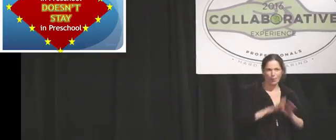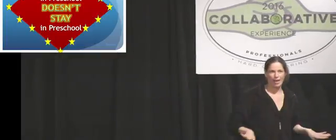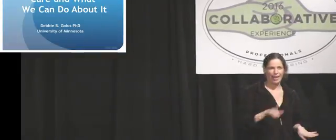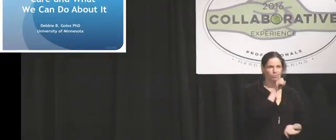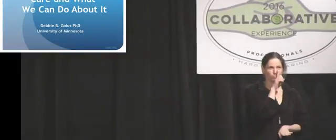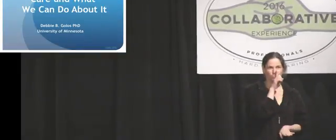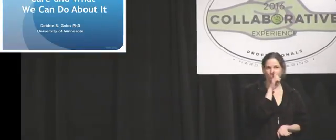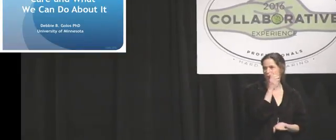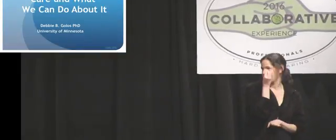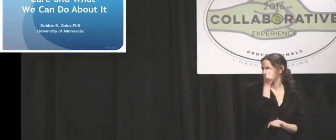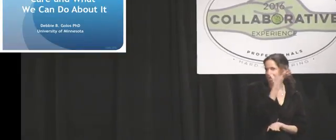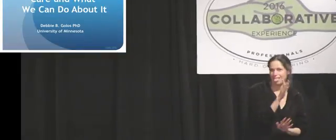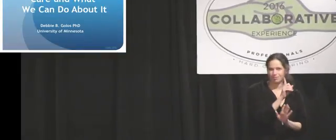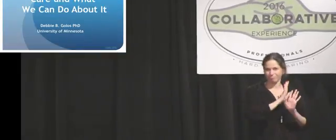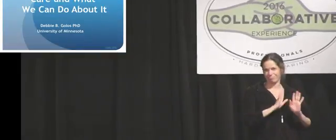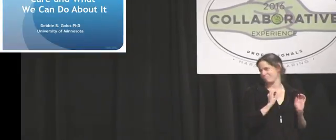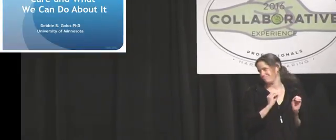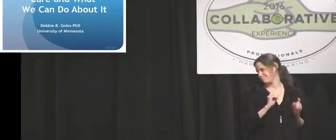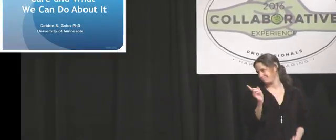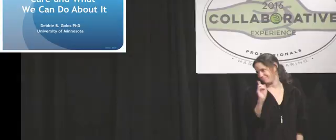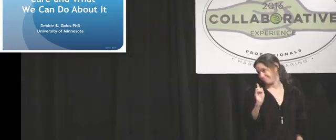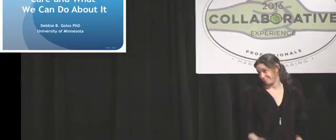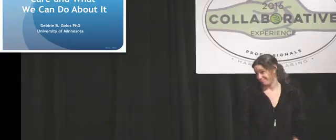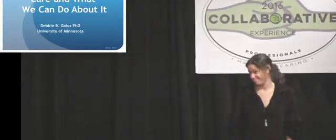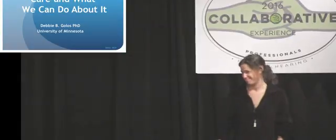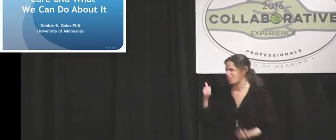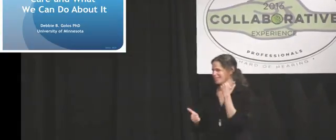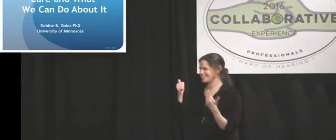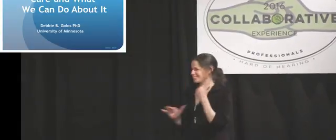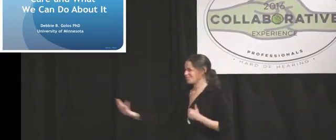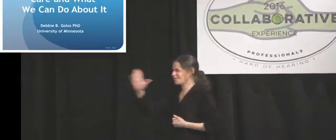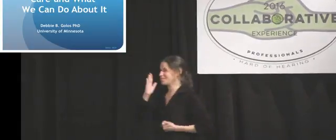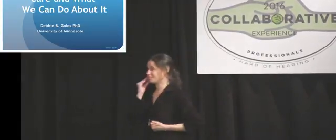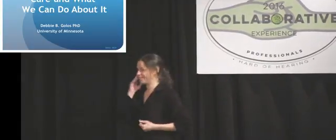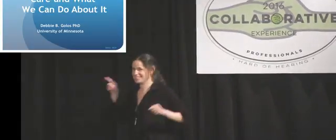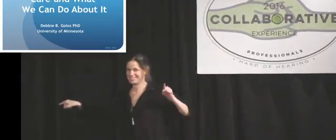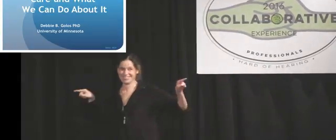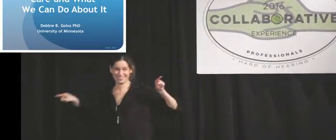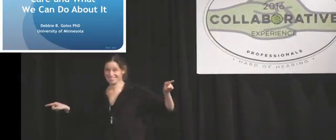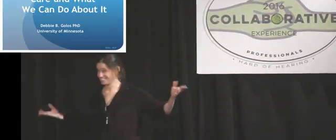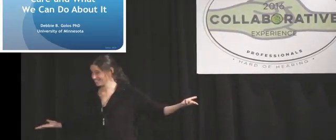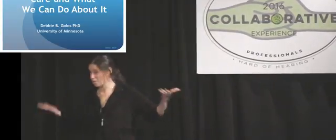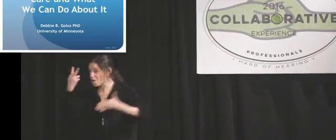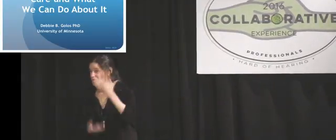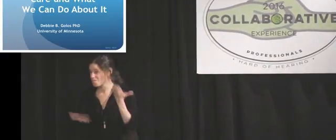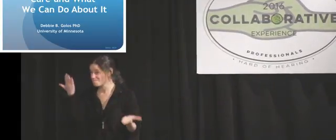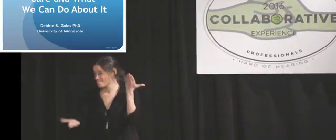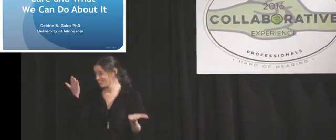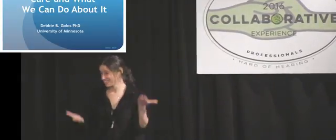stays in Vegas, everybody's heard that, right? Which one are you? The one that comes back